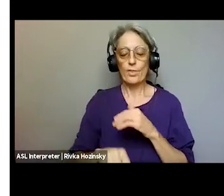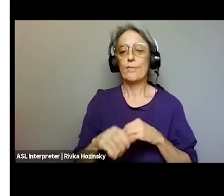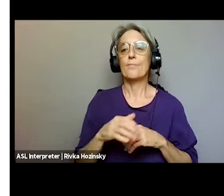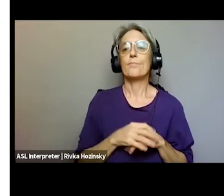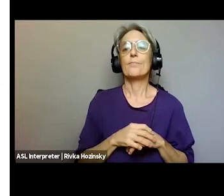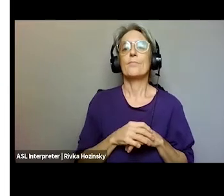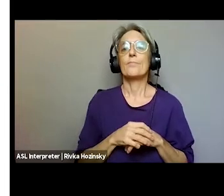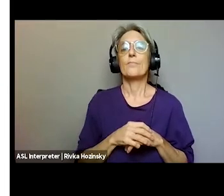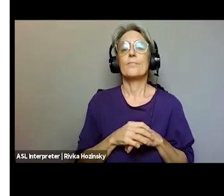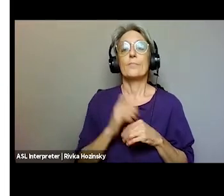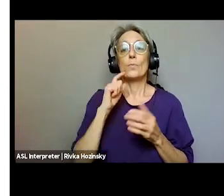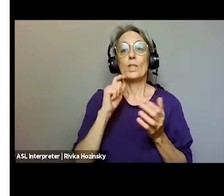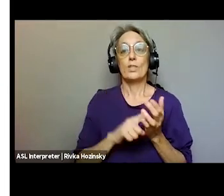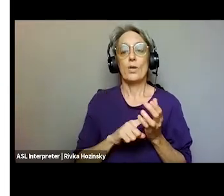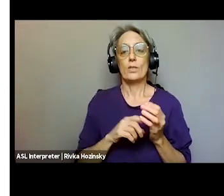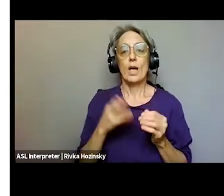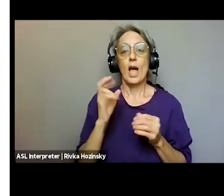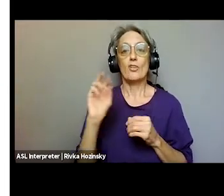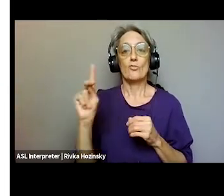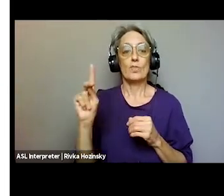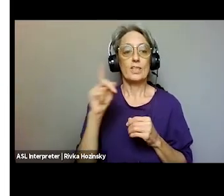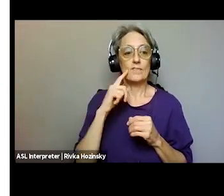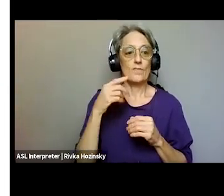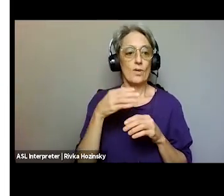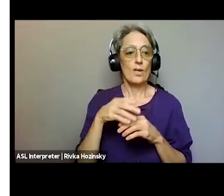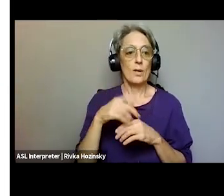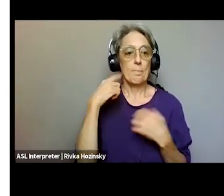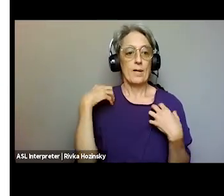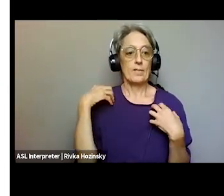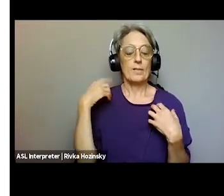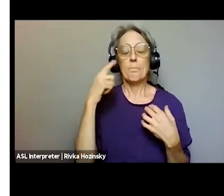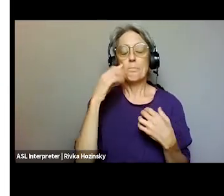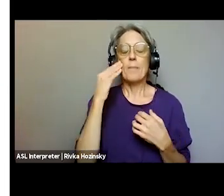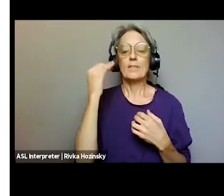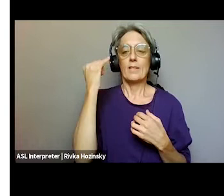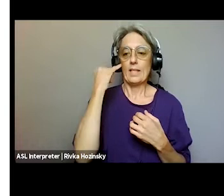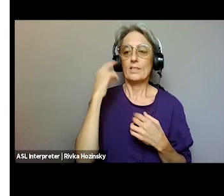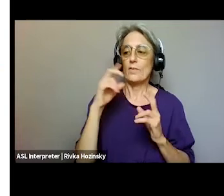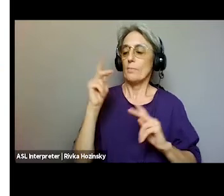is elevated risk of postpartum mental illness in individuals with physical sensory intellectual and